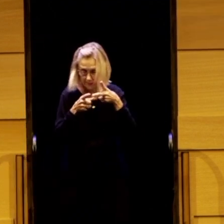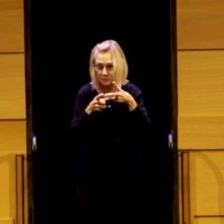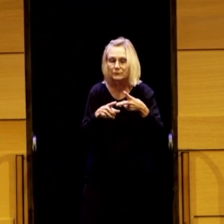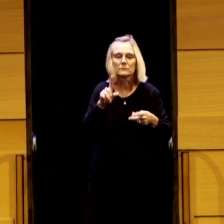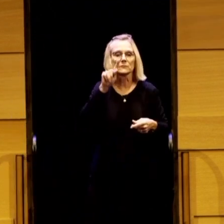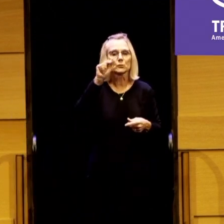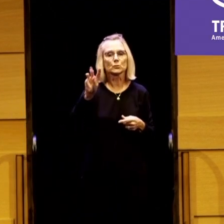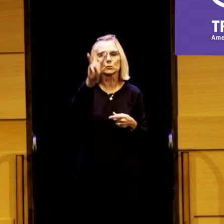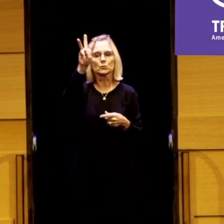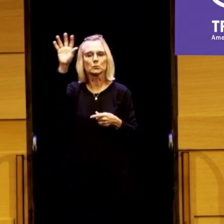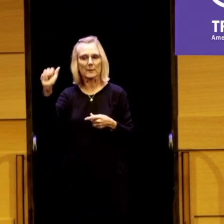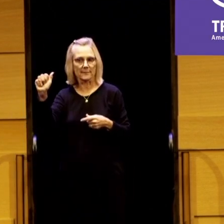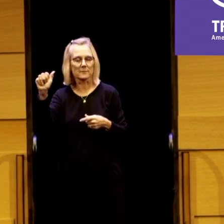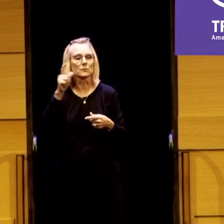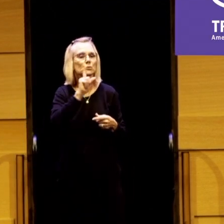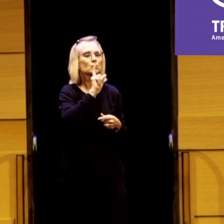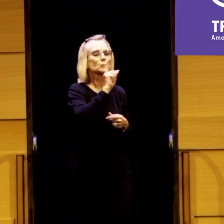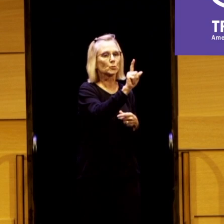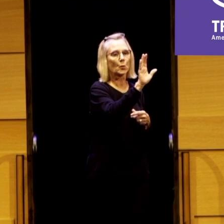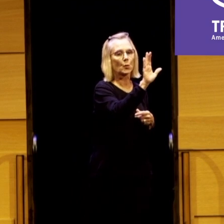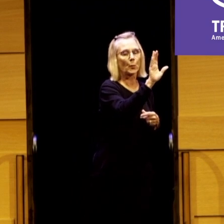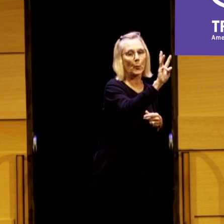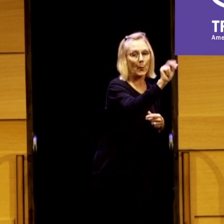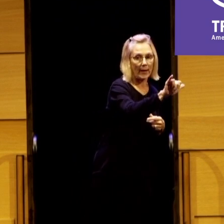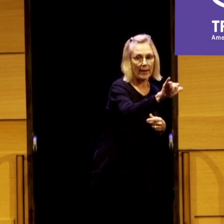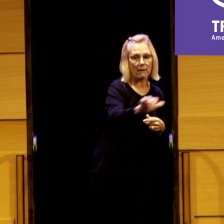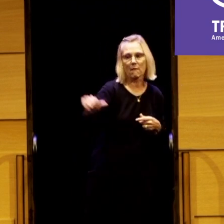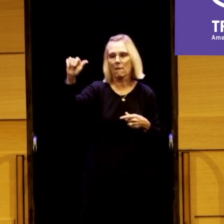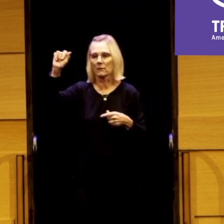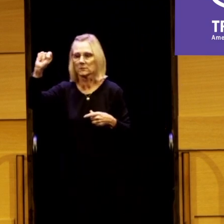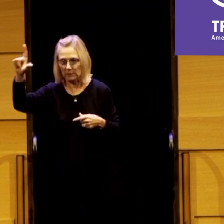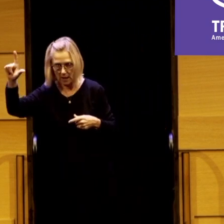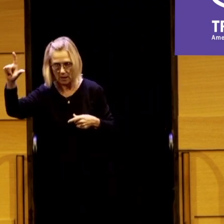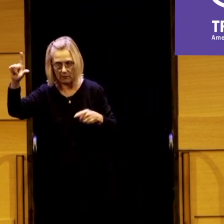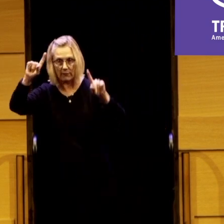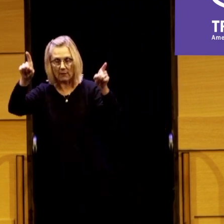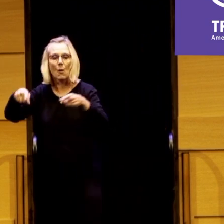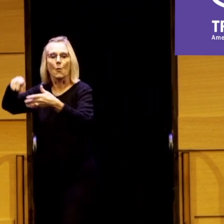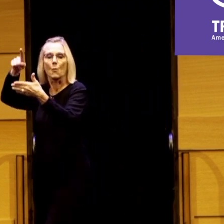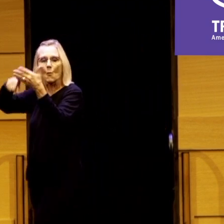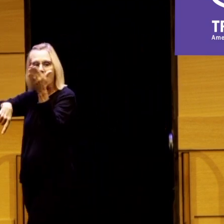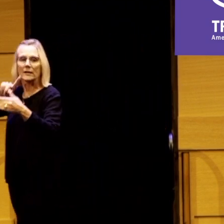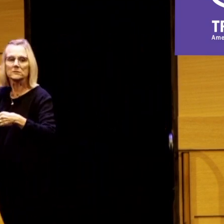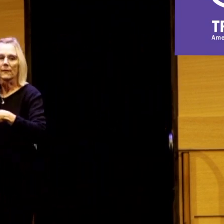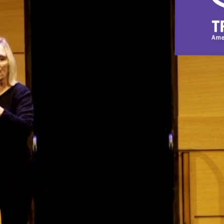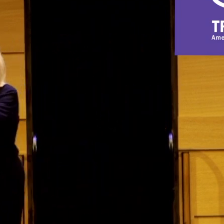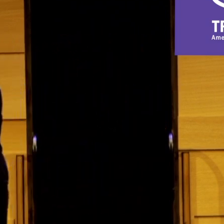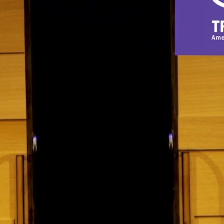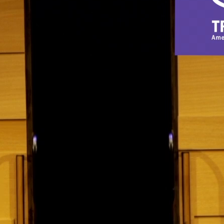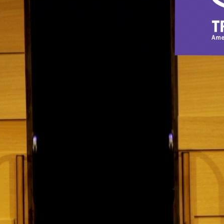Secondly, TWA as in True Way American Sign Language and their product, What's the Sign?